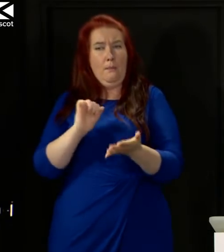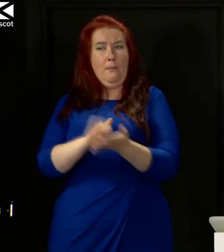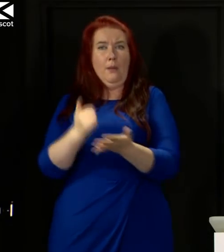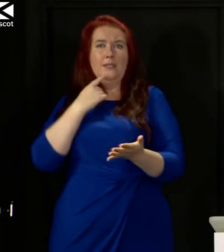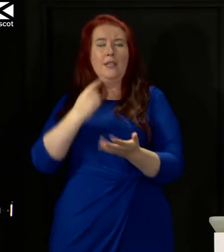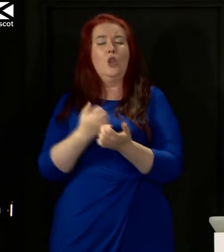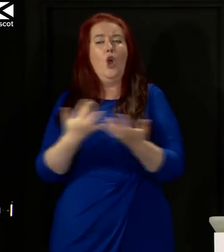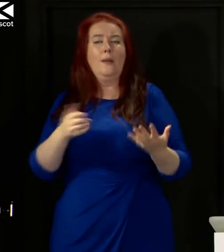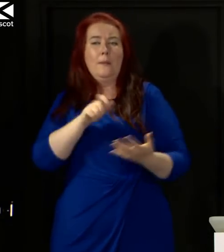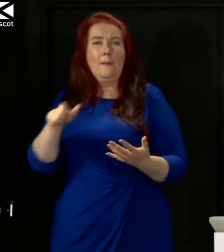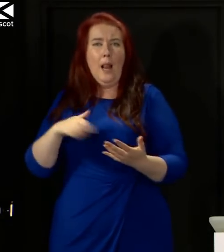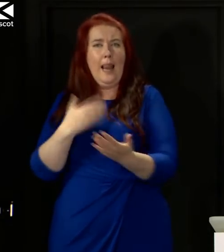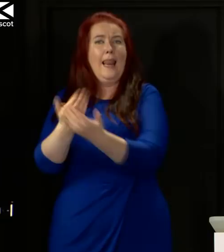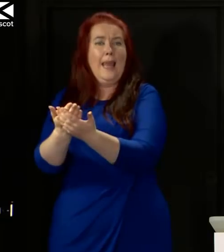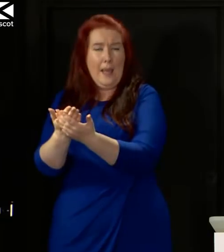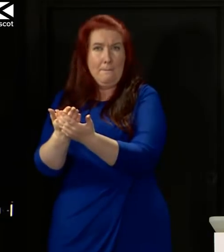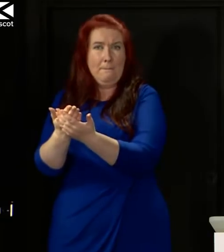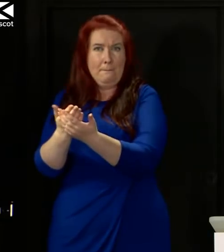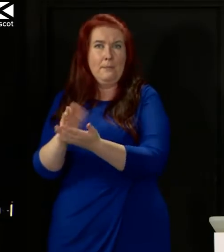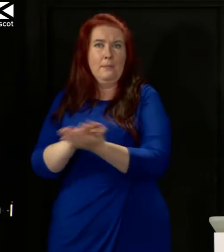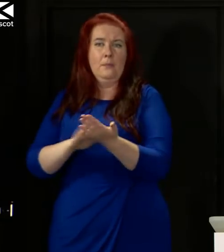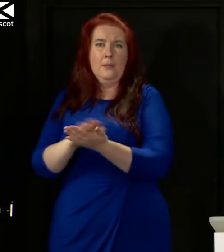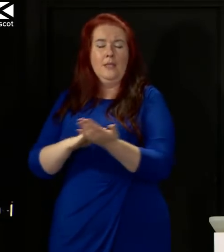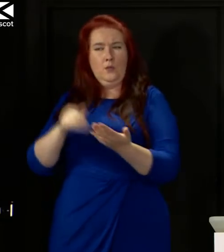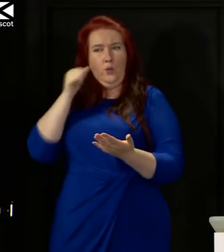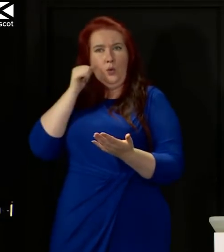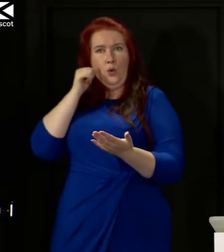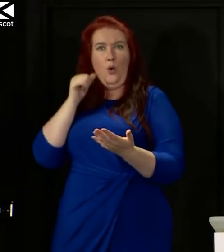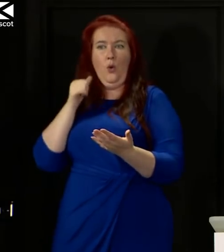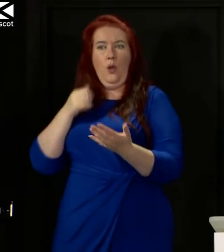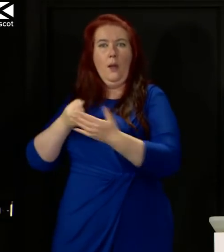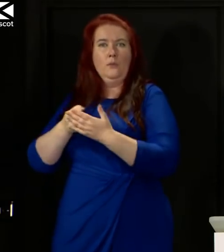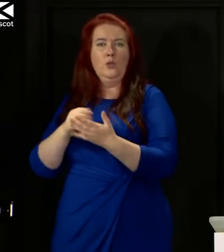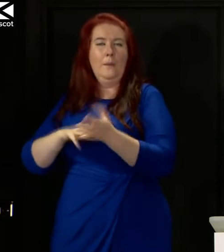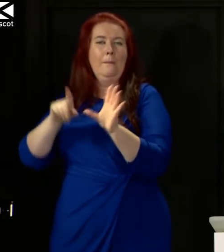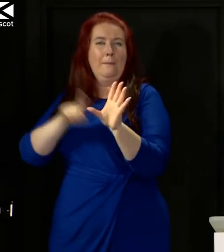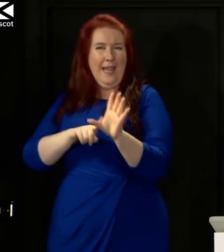of May, so give us a more up to date indication, although it's important to stress that these